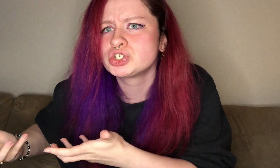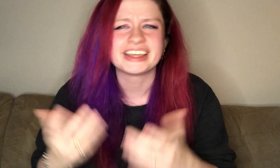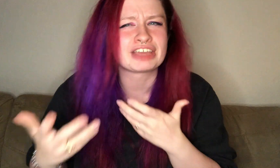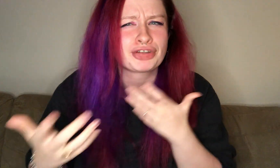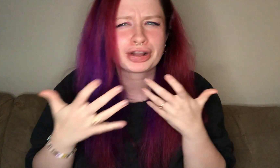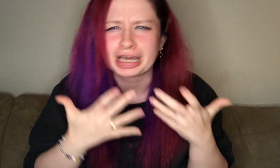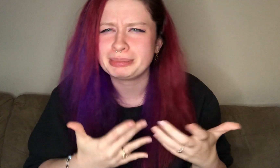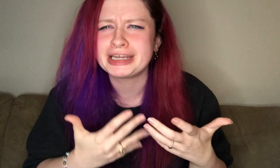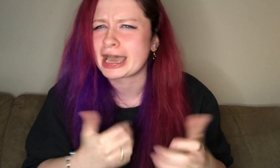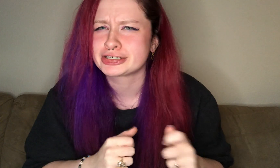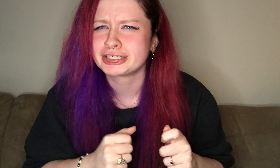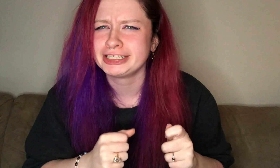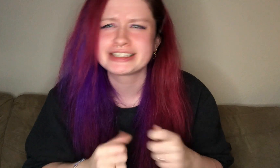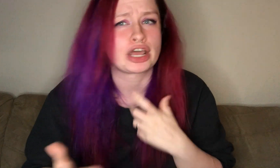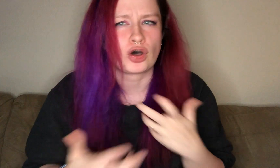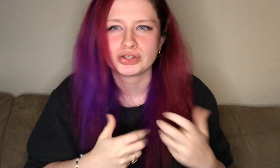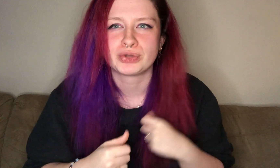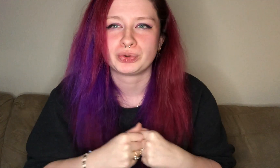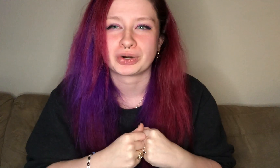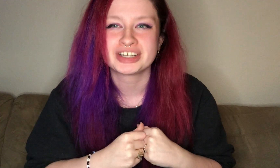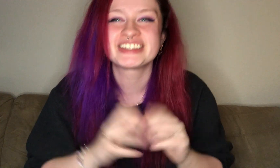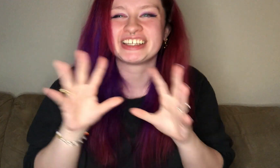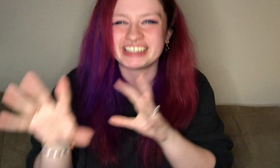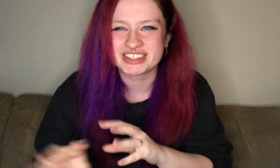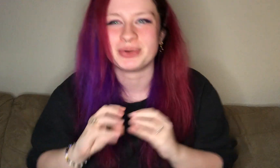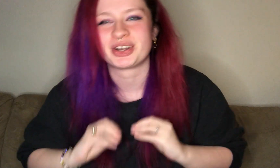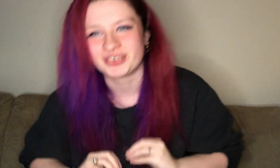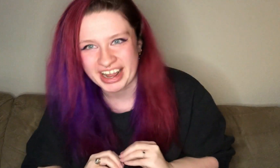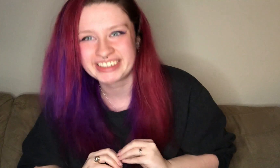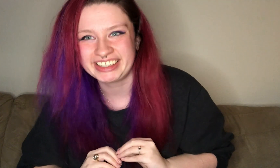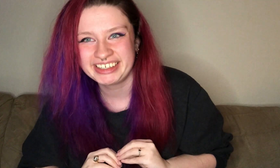like if you're gonna be nationalist and also the worst at least do it correctly